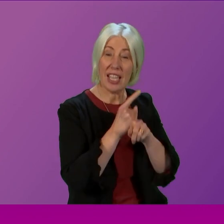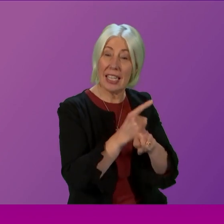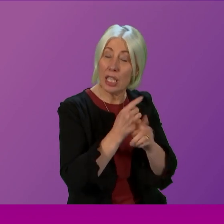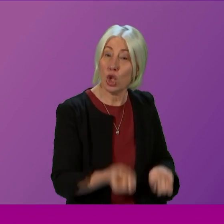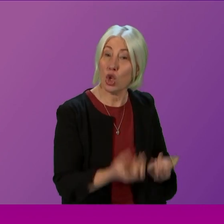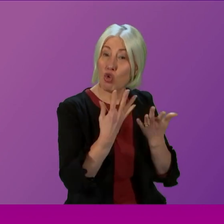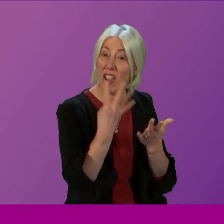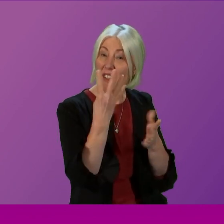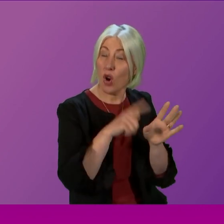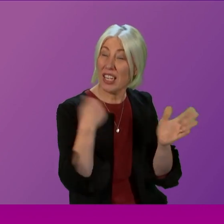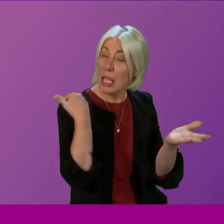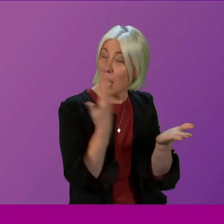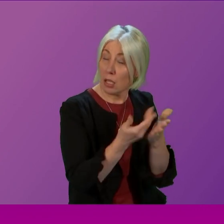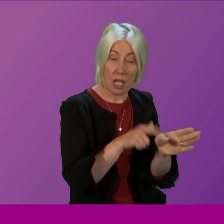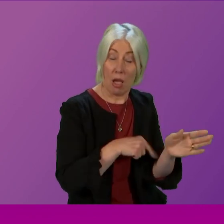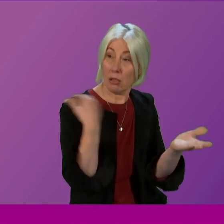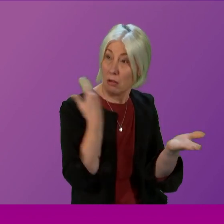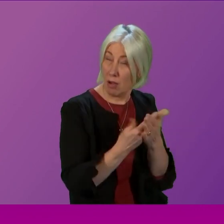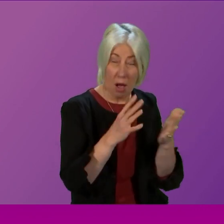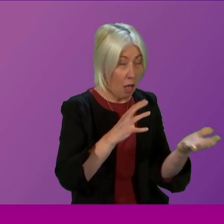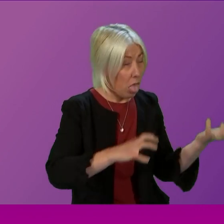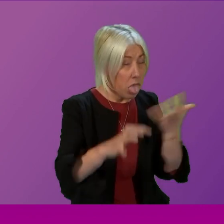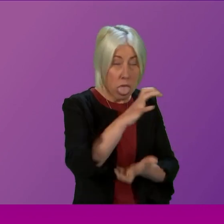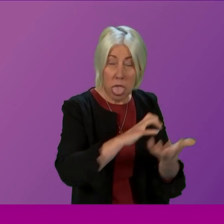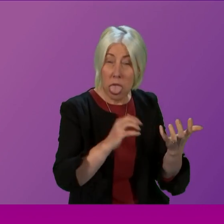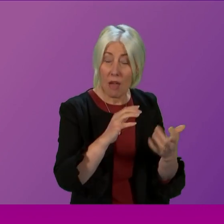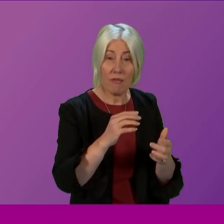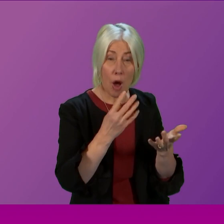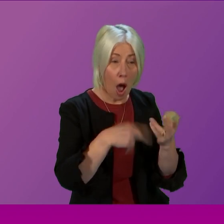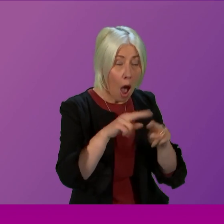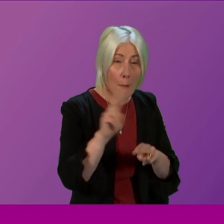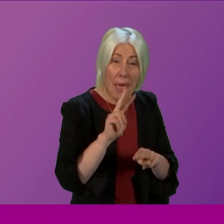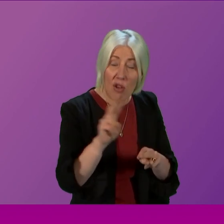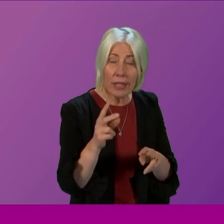years. The strike means chaos for hundreds and thousands of parents and carers and